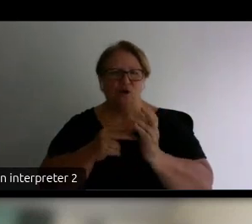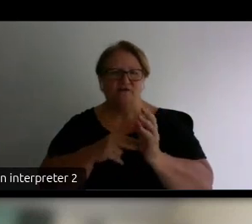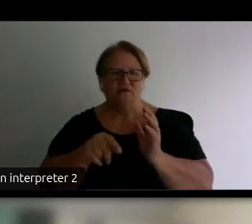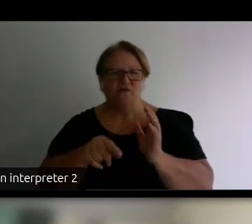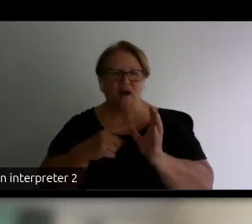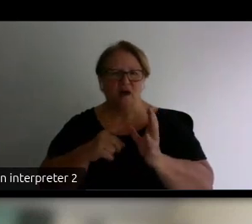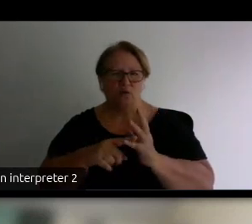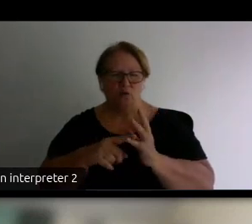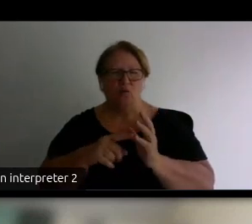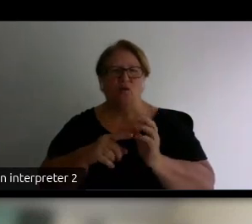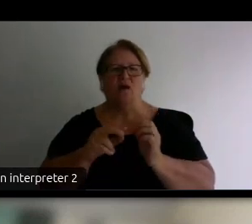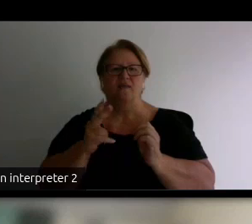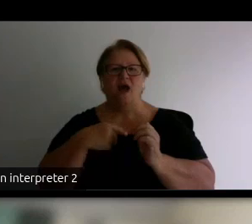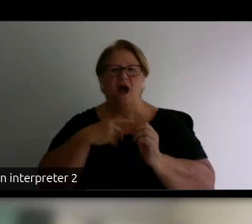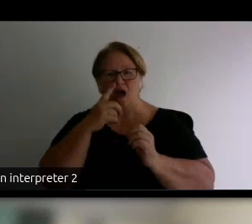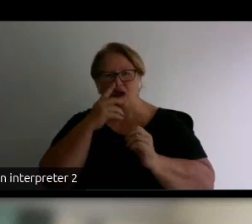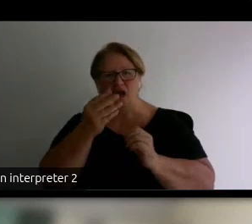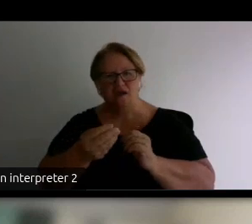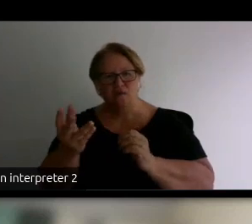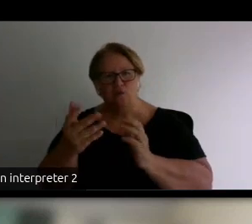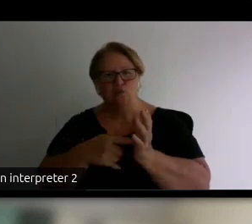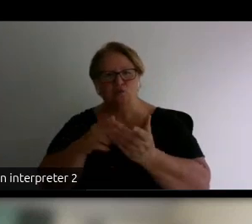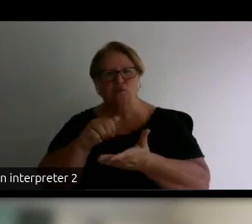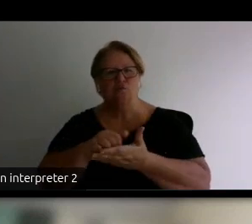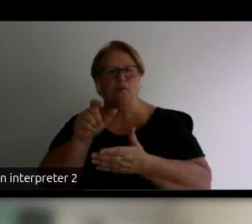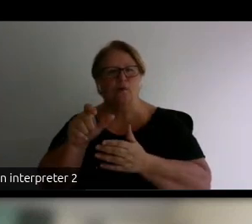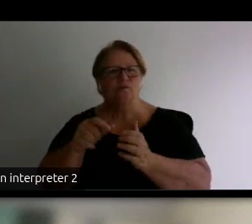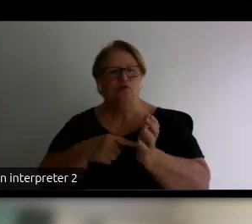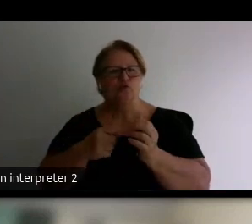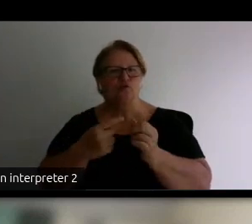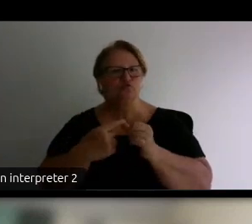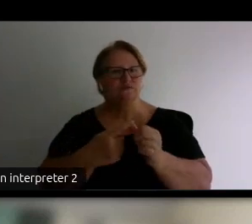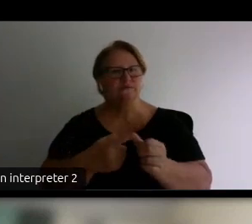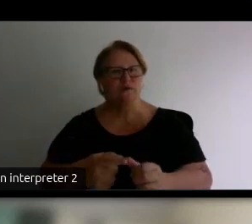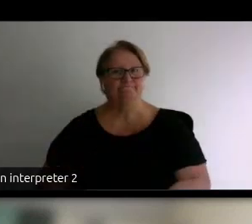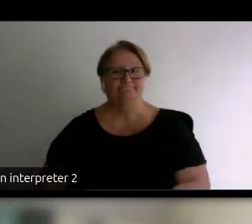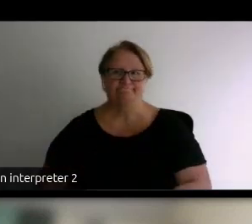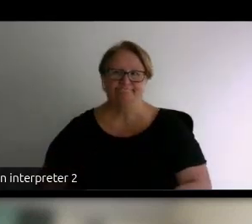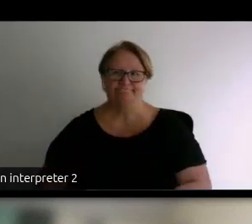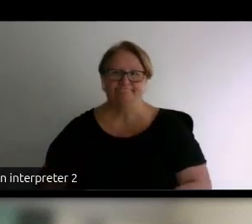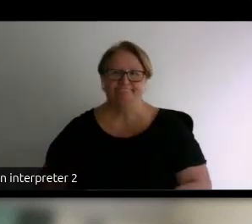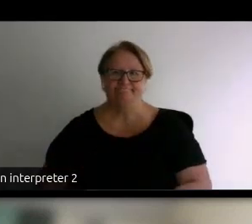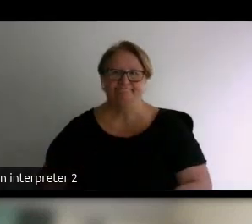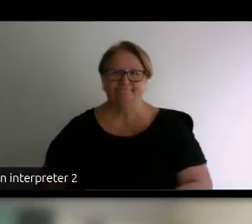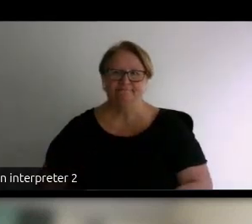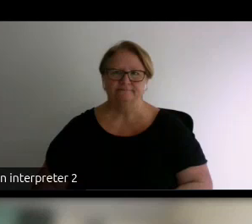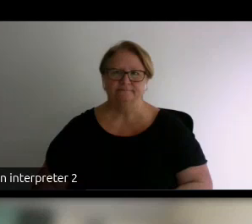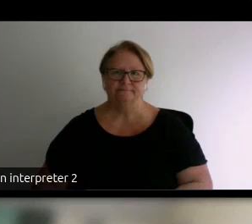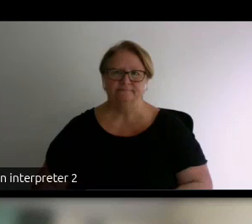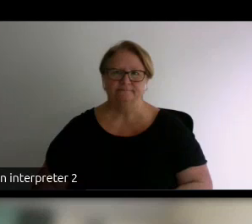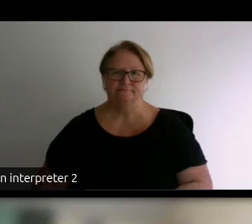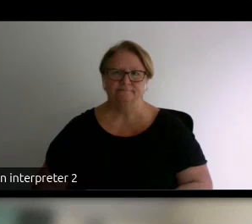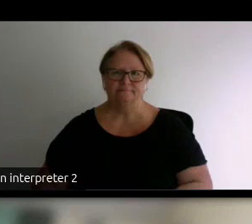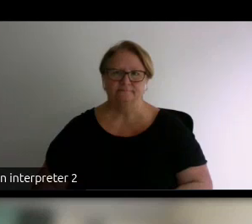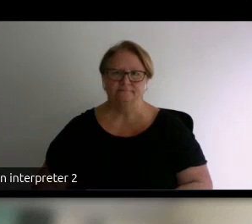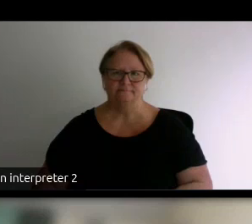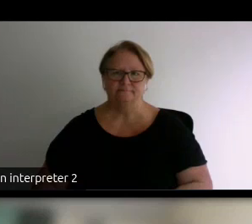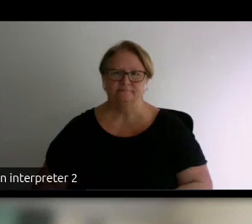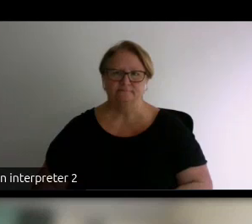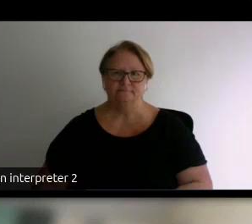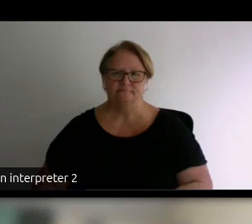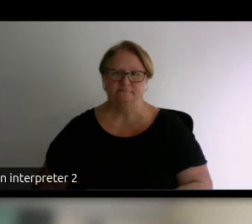and someone from those teams will um respond to your inquiry. just